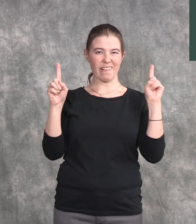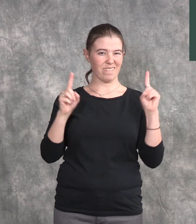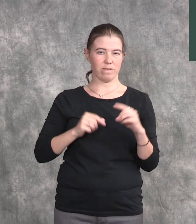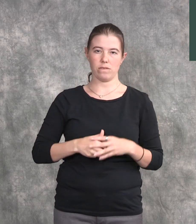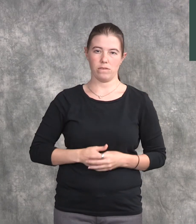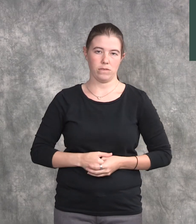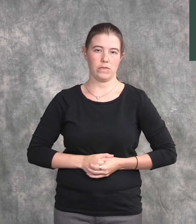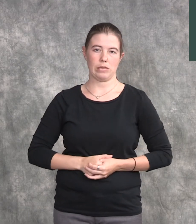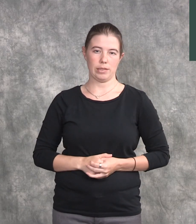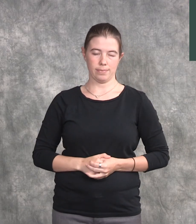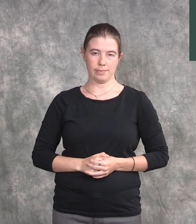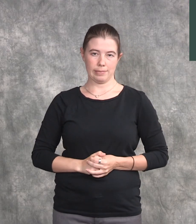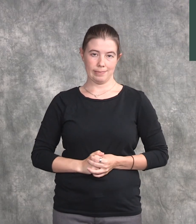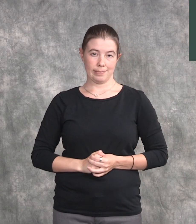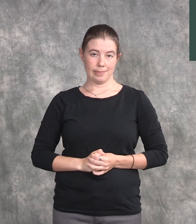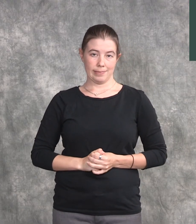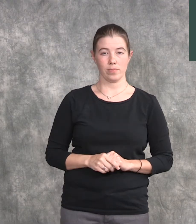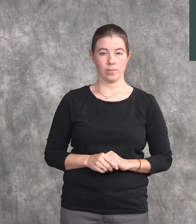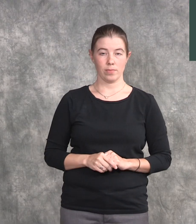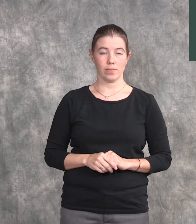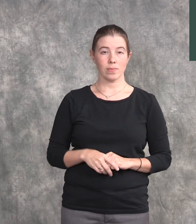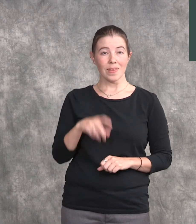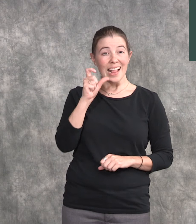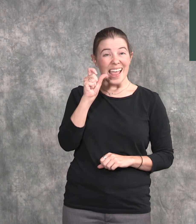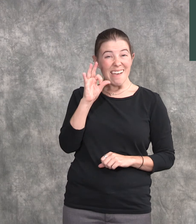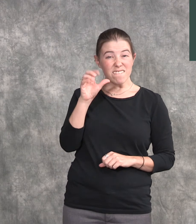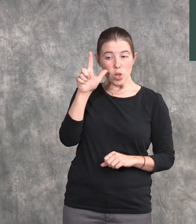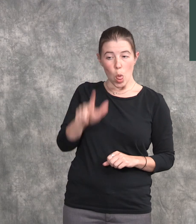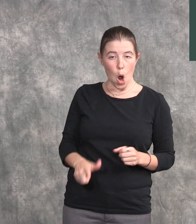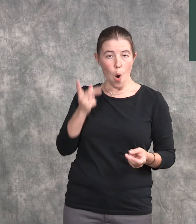Notify them this is not effective communication.